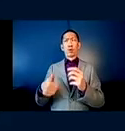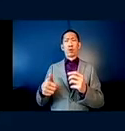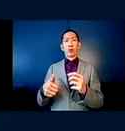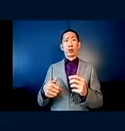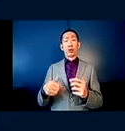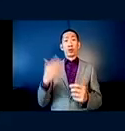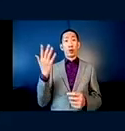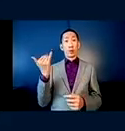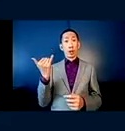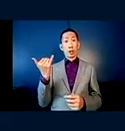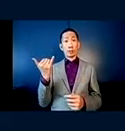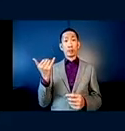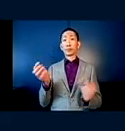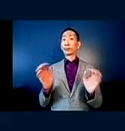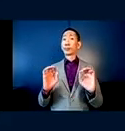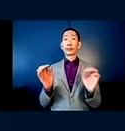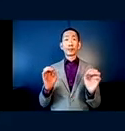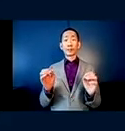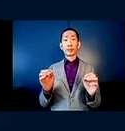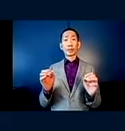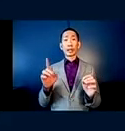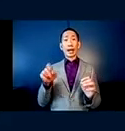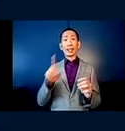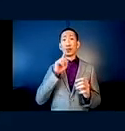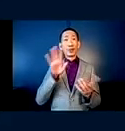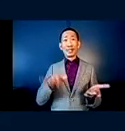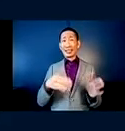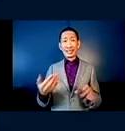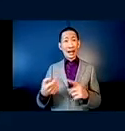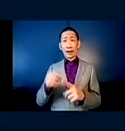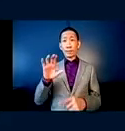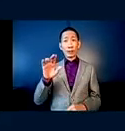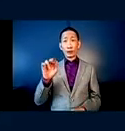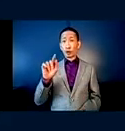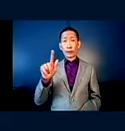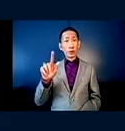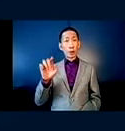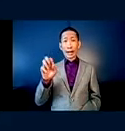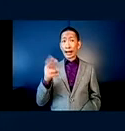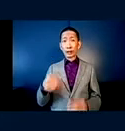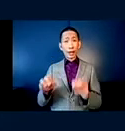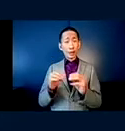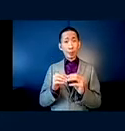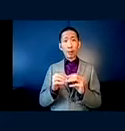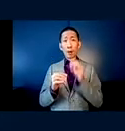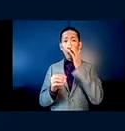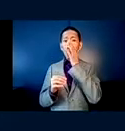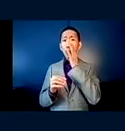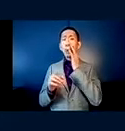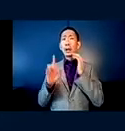UNACCEPTABLE FOR A LOT OF REASONS, MOST NOTABLY BECAUSE NO ONE OF COURSE HAS TO REALLY DIE FROM CERVICAL CANCER ANYMORE.